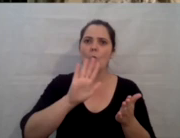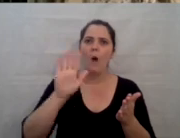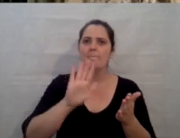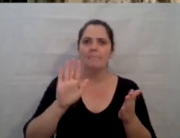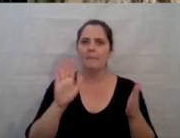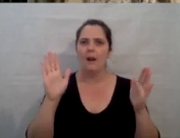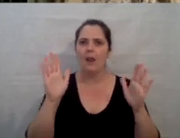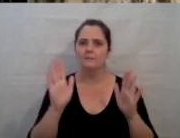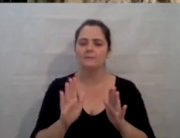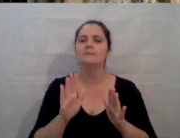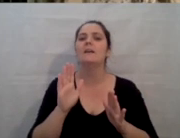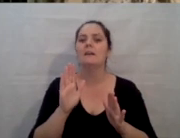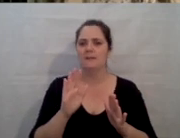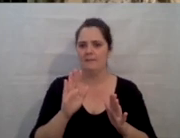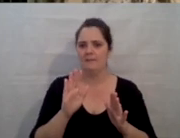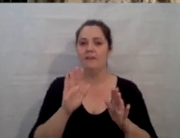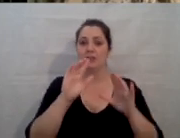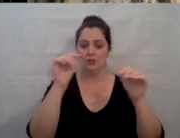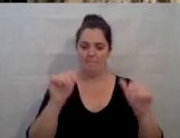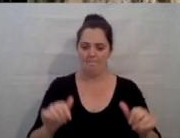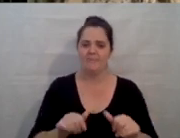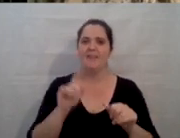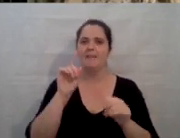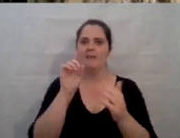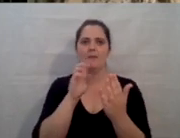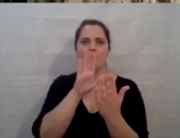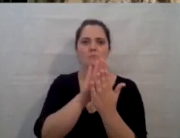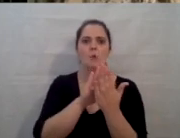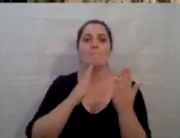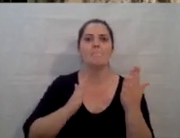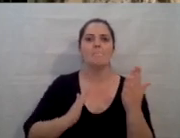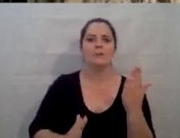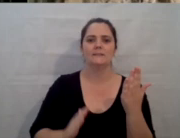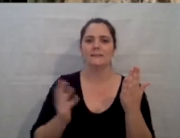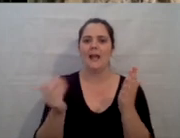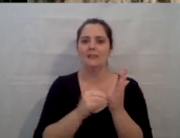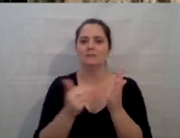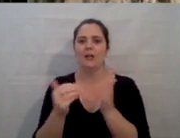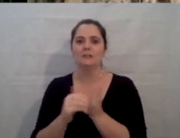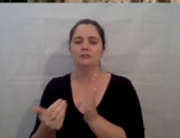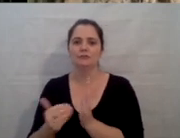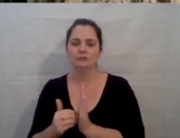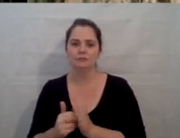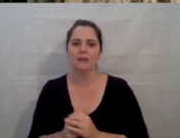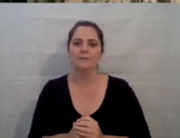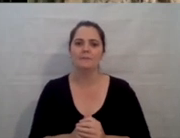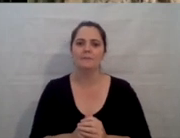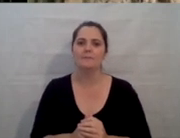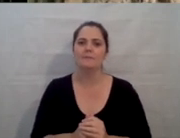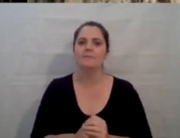the contour, the shape of the body on top of that armature that you're going to build. So that's the way to think of it – we're going to do a kind of armature of